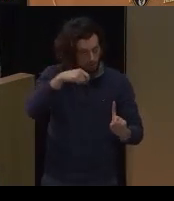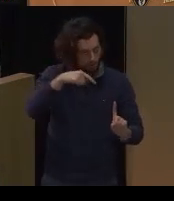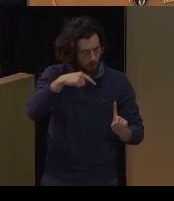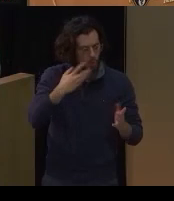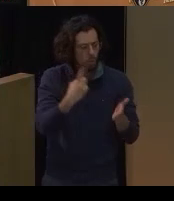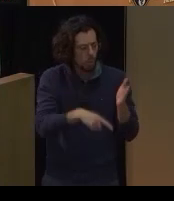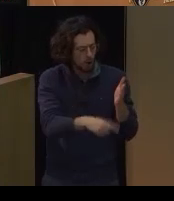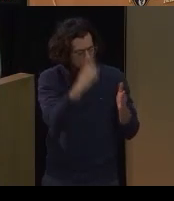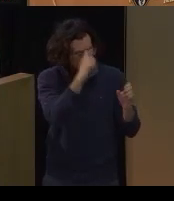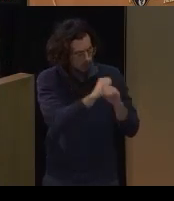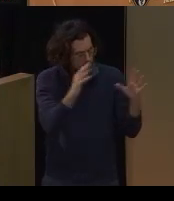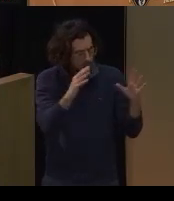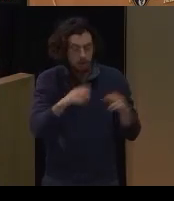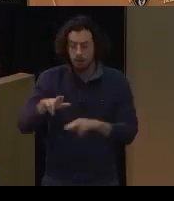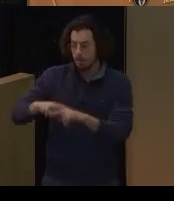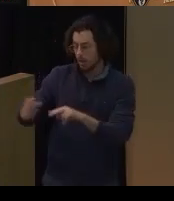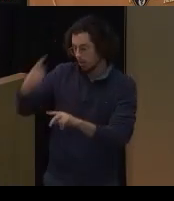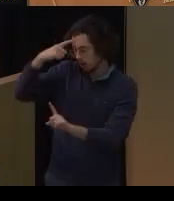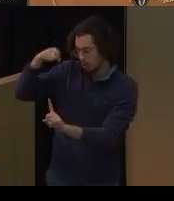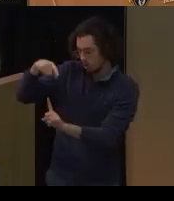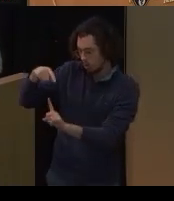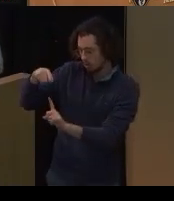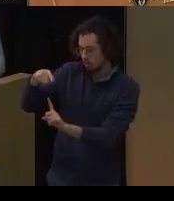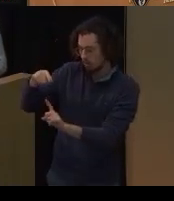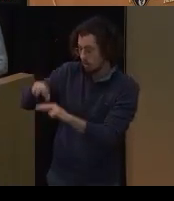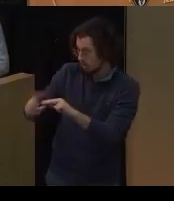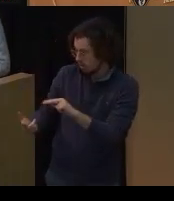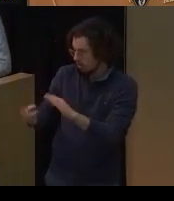you're decreasing the neural signal that best leads to a volitional control of the region